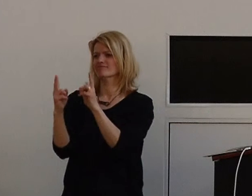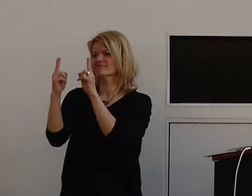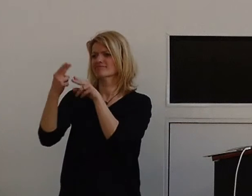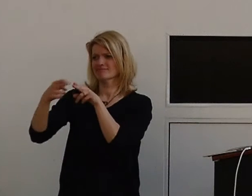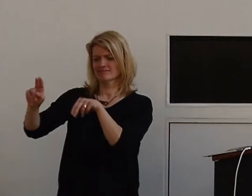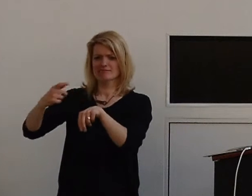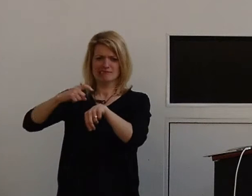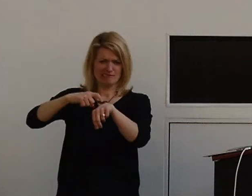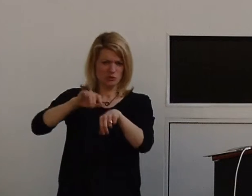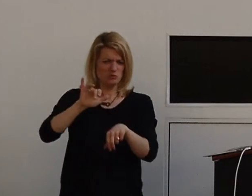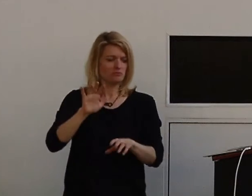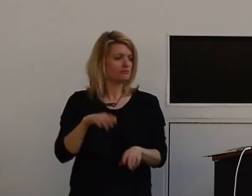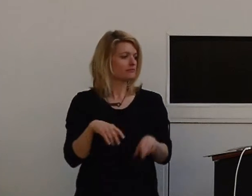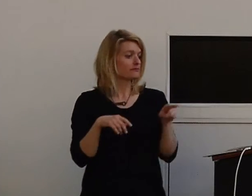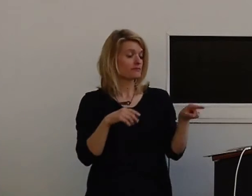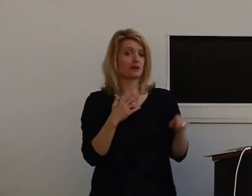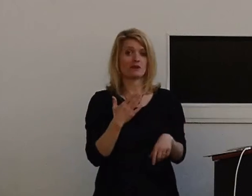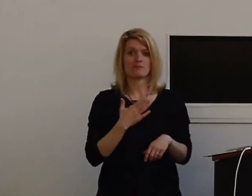It's called My Three Animals.